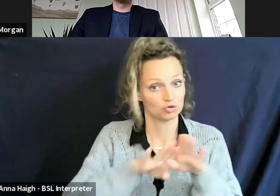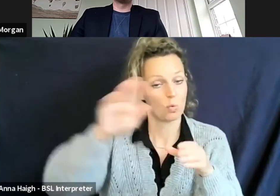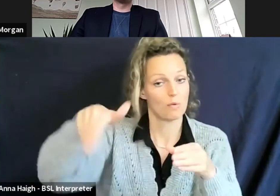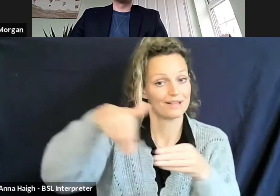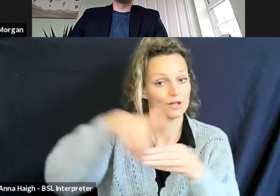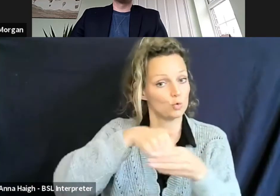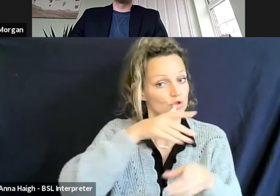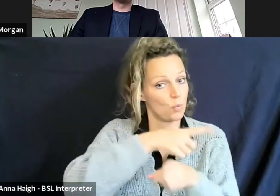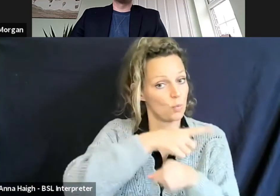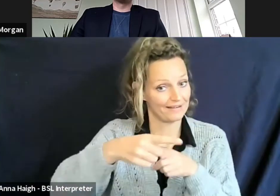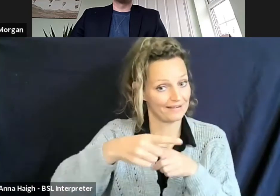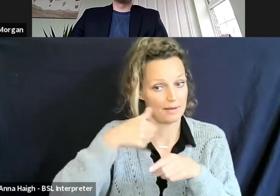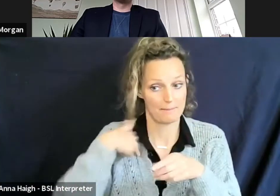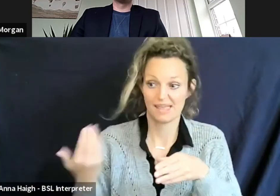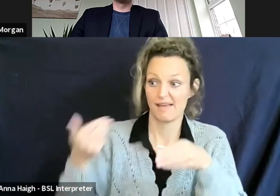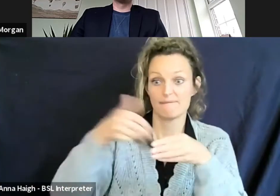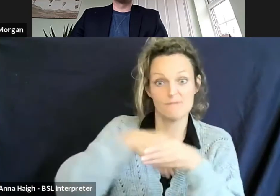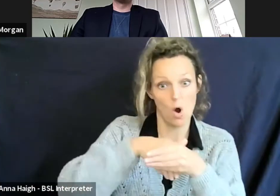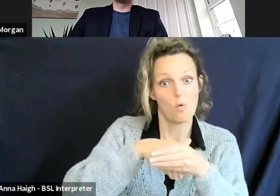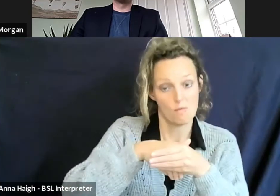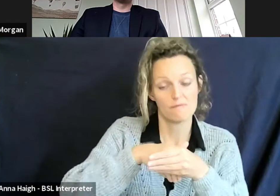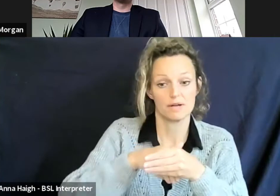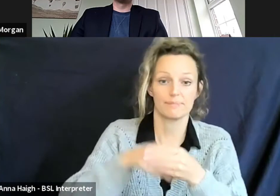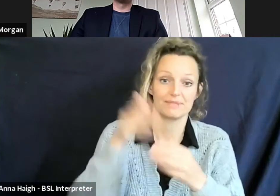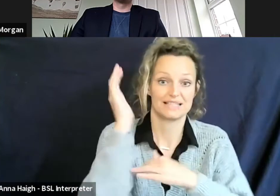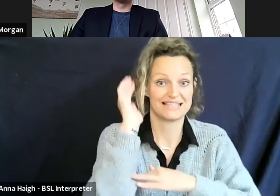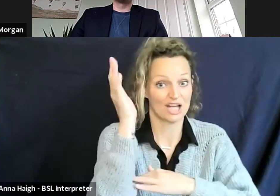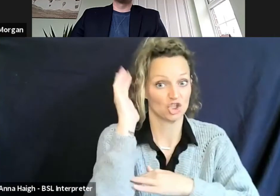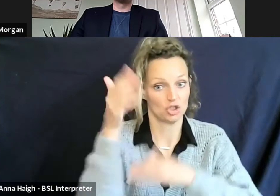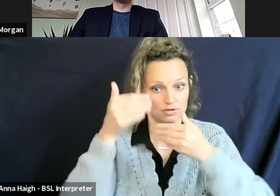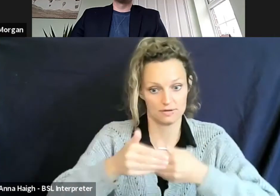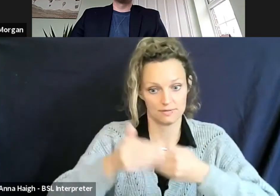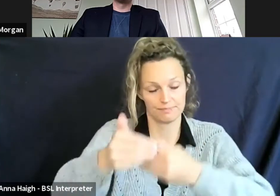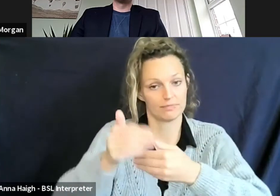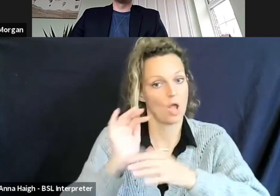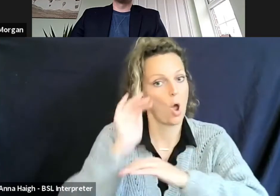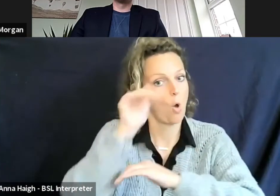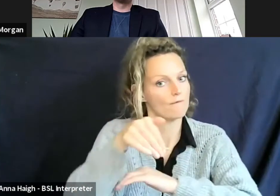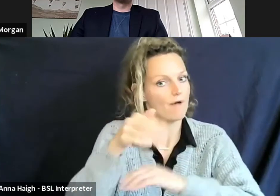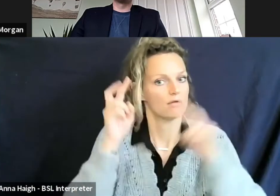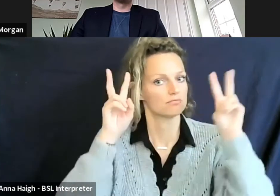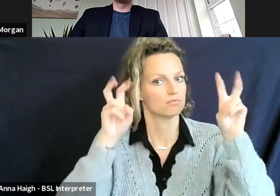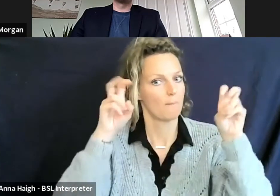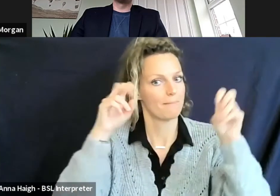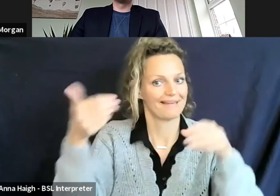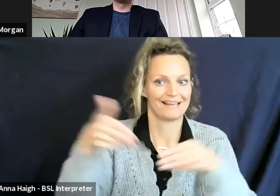There is one for women's health, and what is really great as well, this